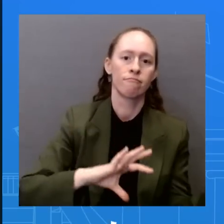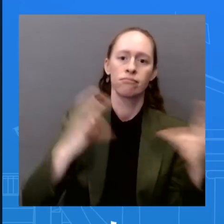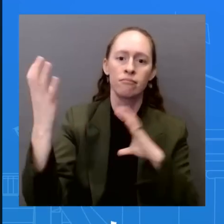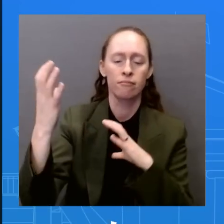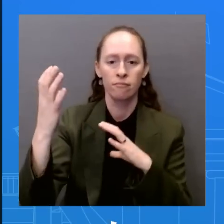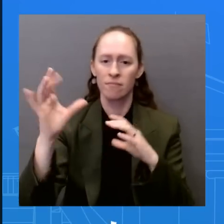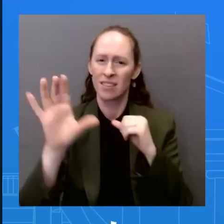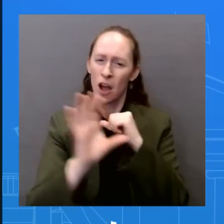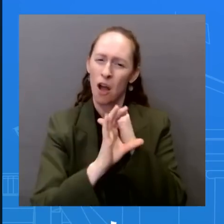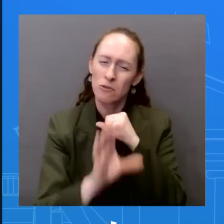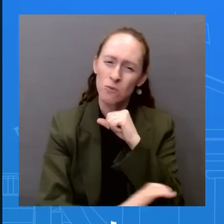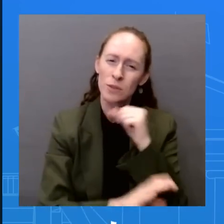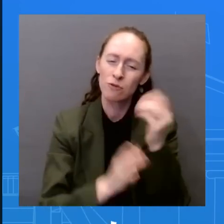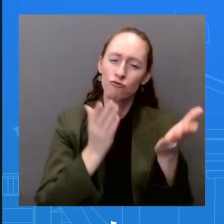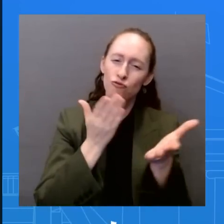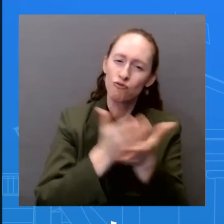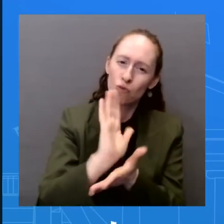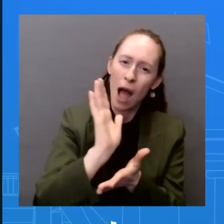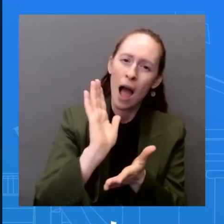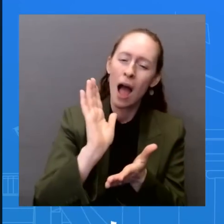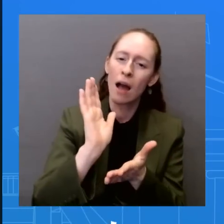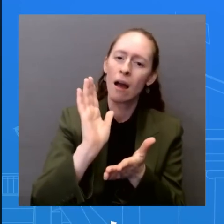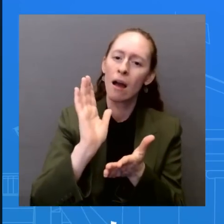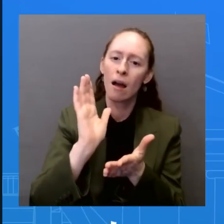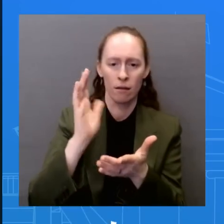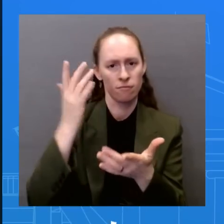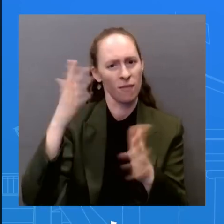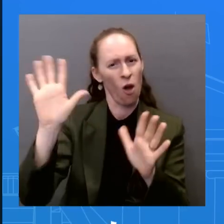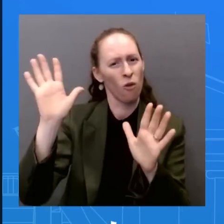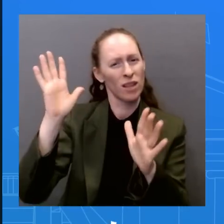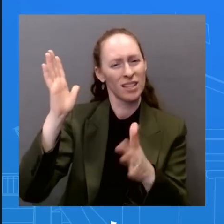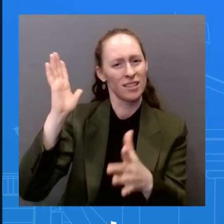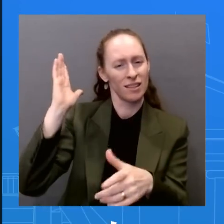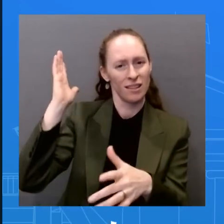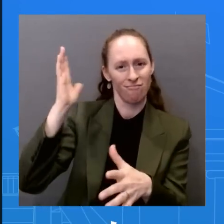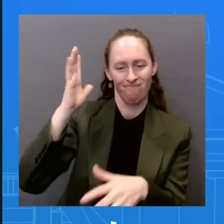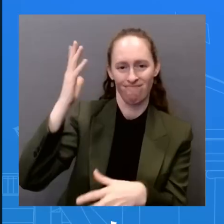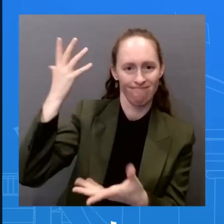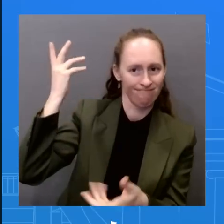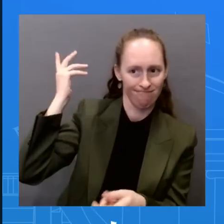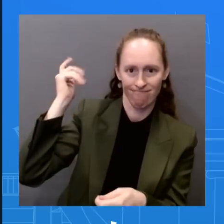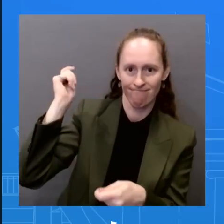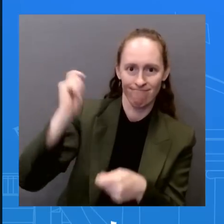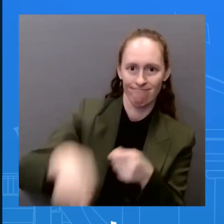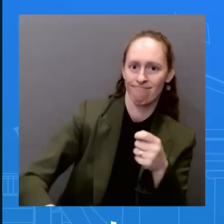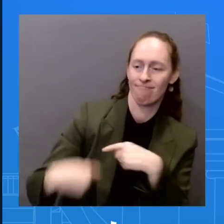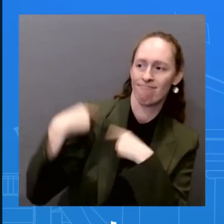And that was taken. That was an extreme act. And what ended up happening is you saw,